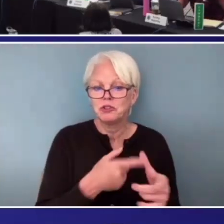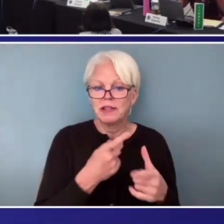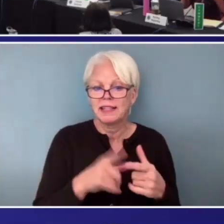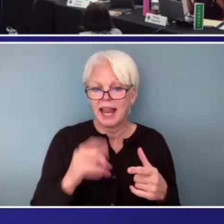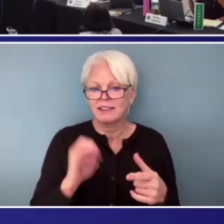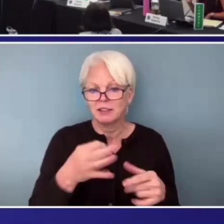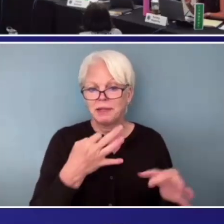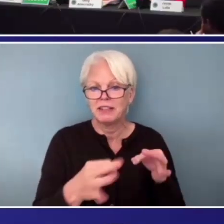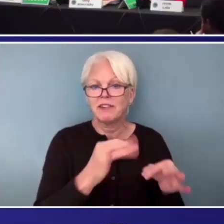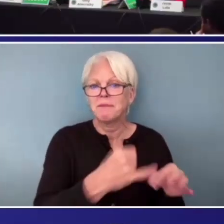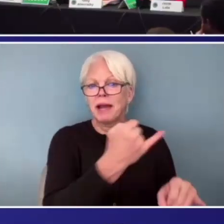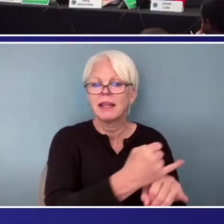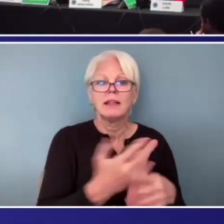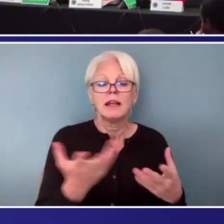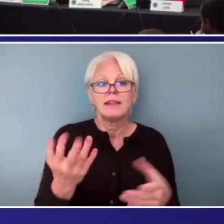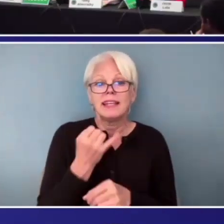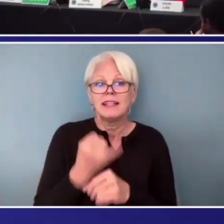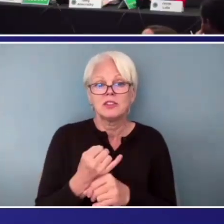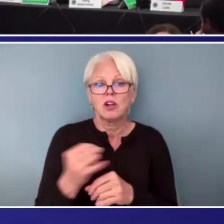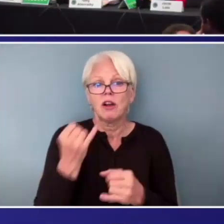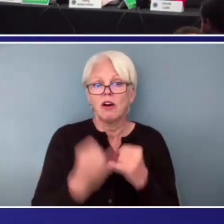The institution ultimately determines whether or not the student is enrolled.